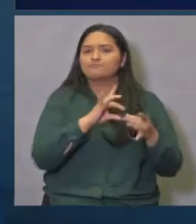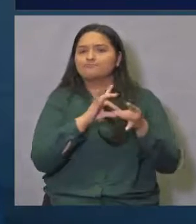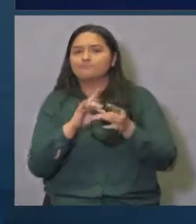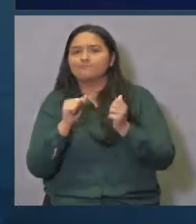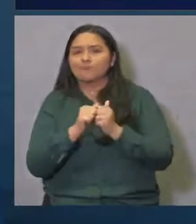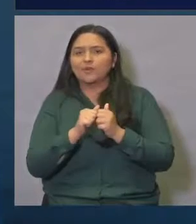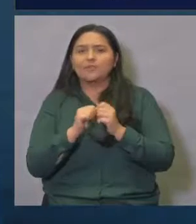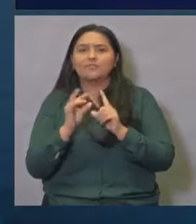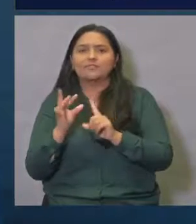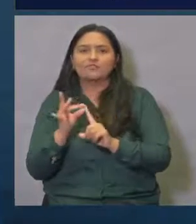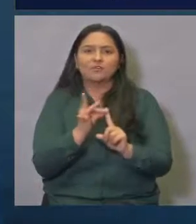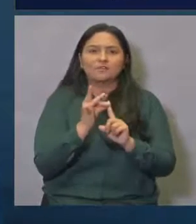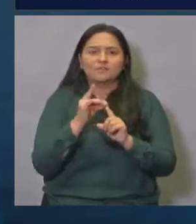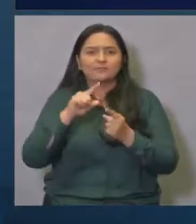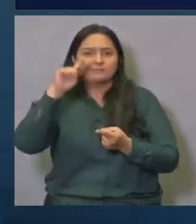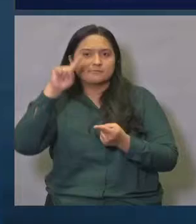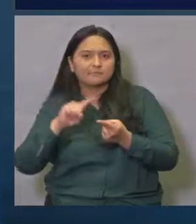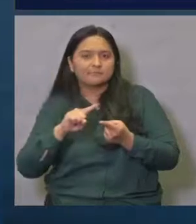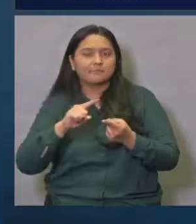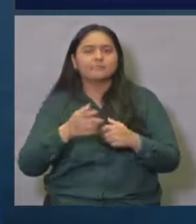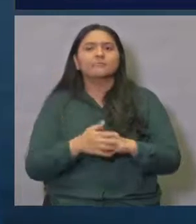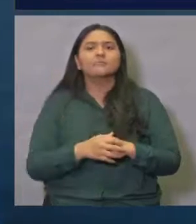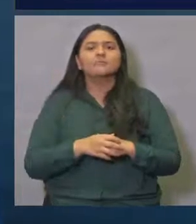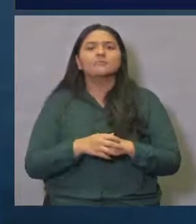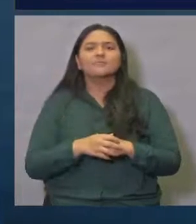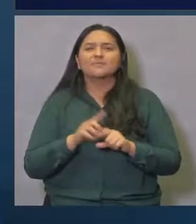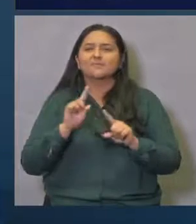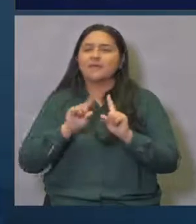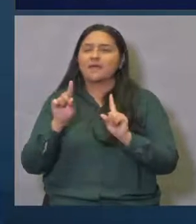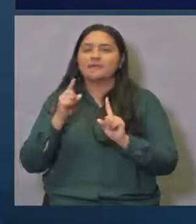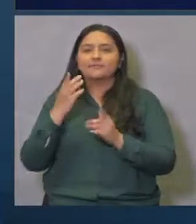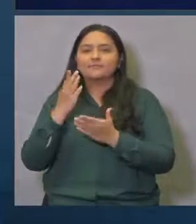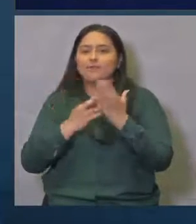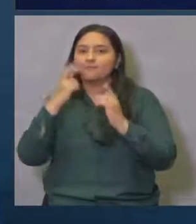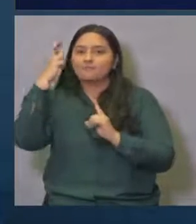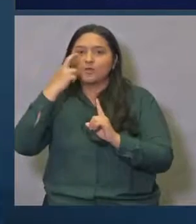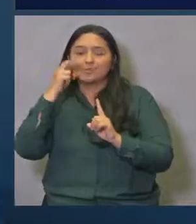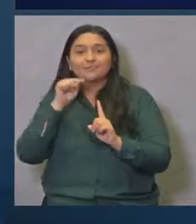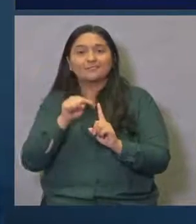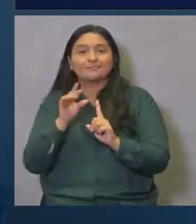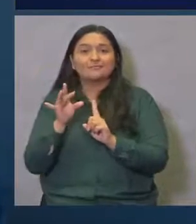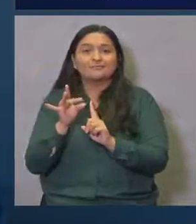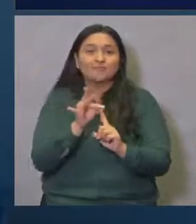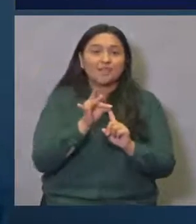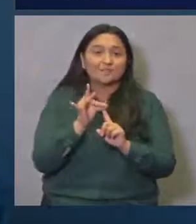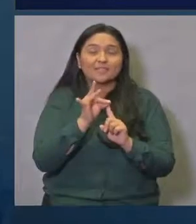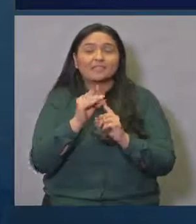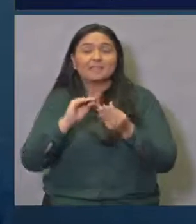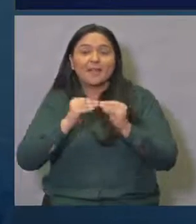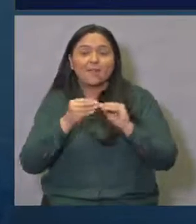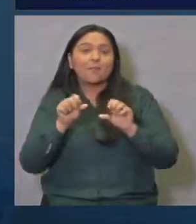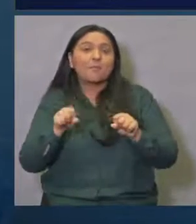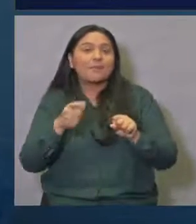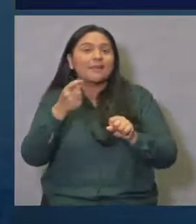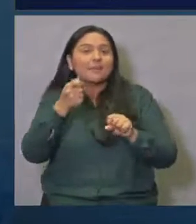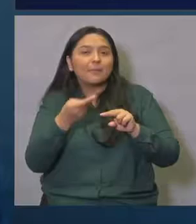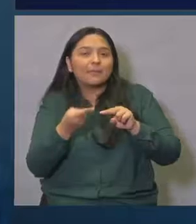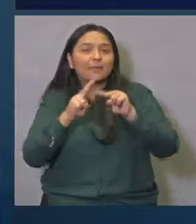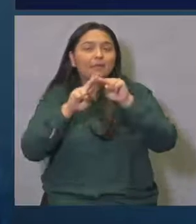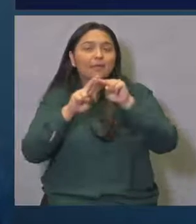CALCULATING THAT INTO AN EFFECTIVE TRANSITION NUMBER. THERE'S A VARIETY OF REASONS WHY